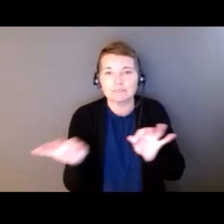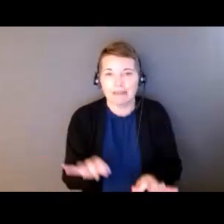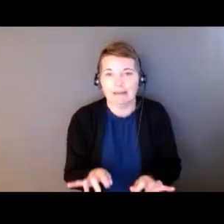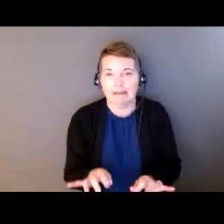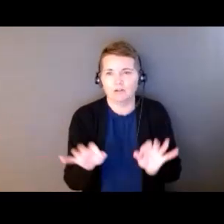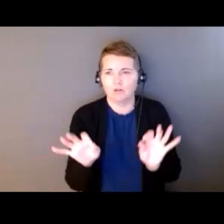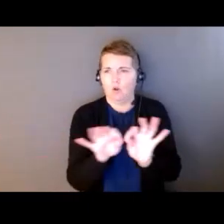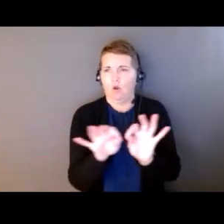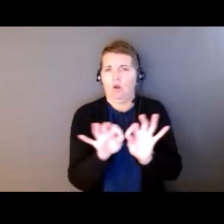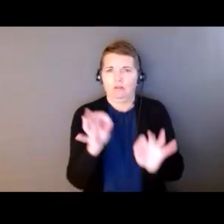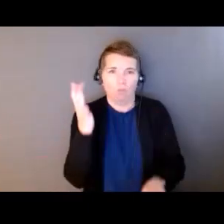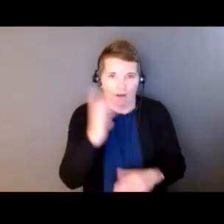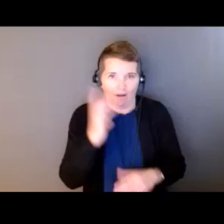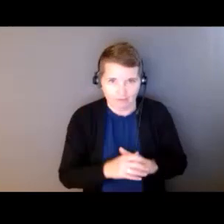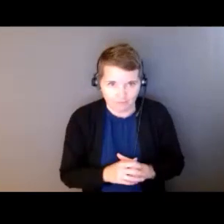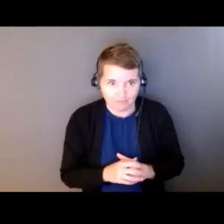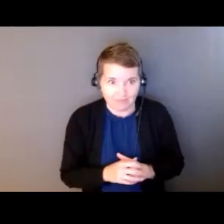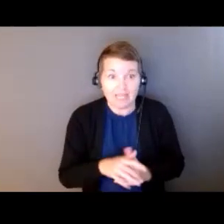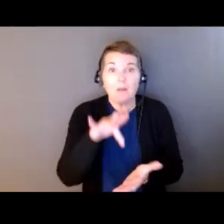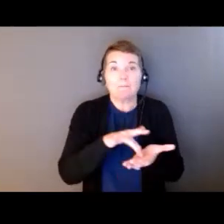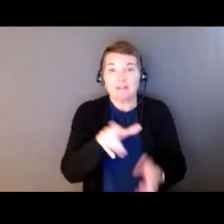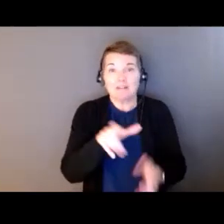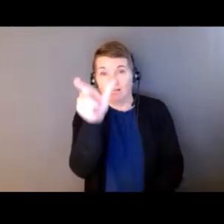The middle column is really exclusively reserved for